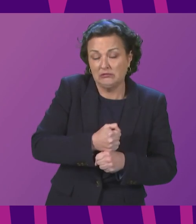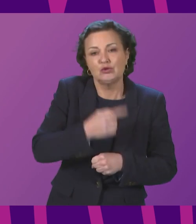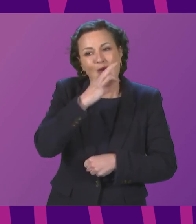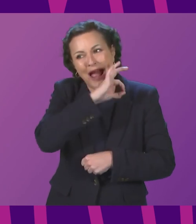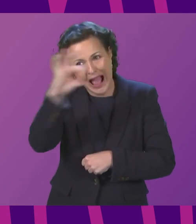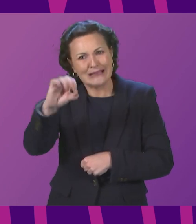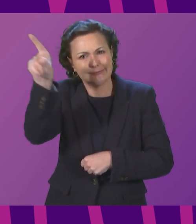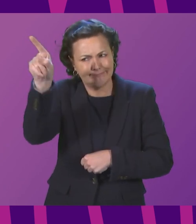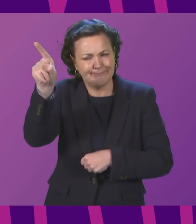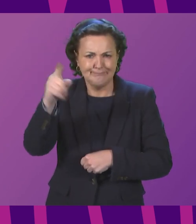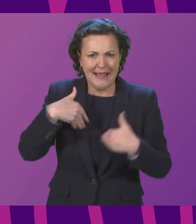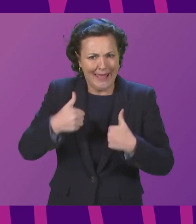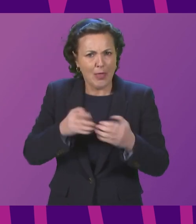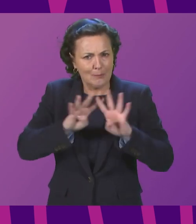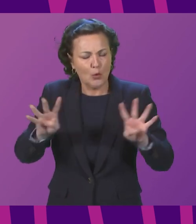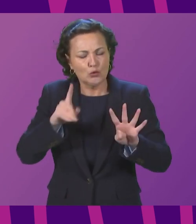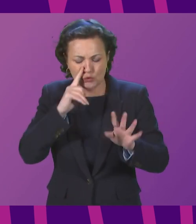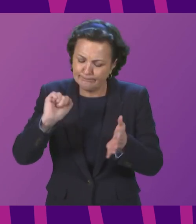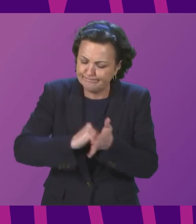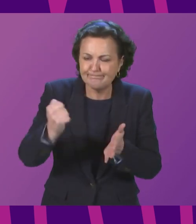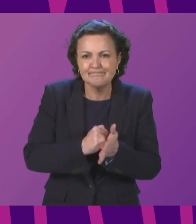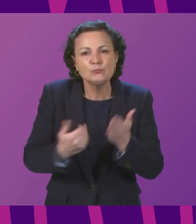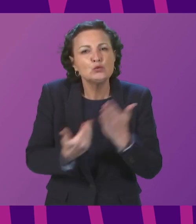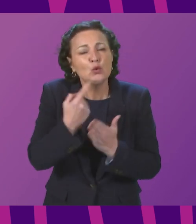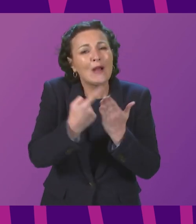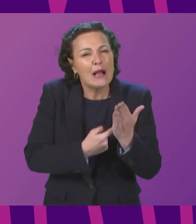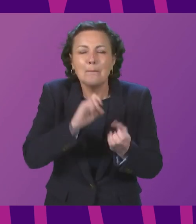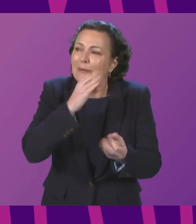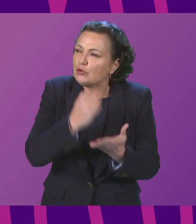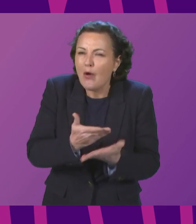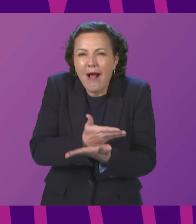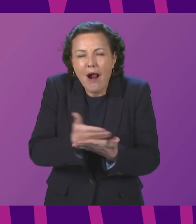is clarity about the rules and changes that result from what I have said today.